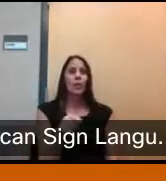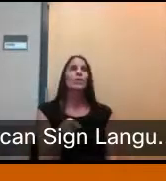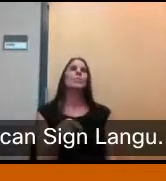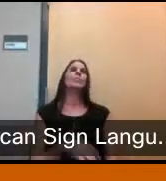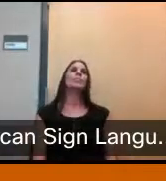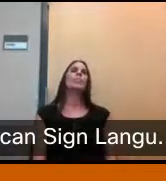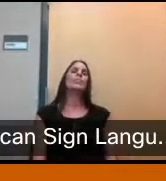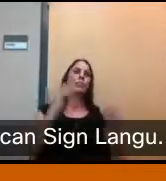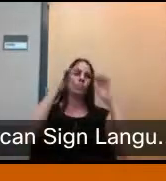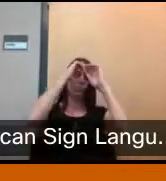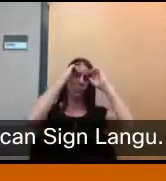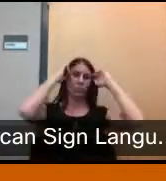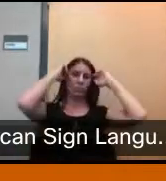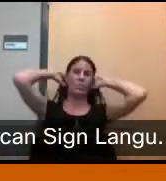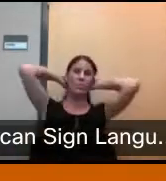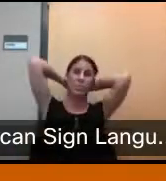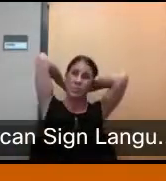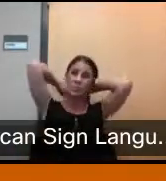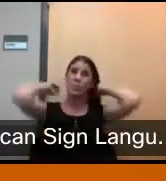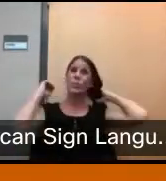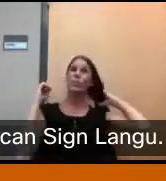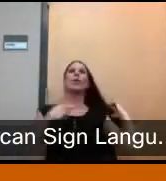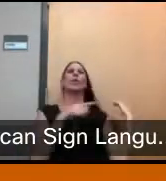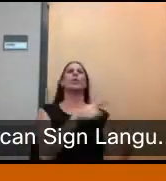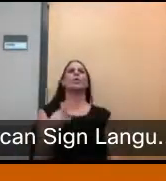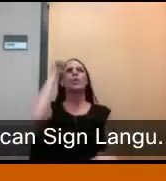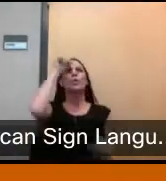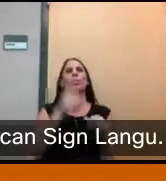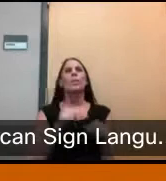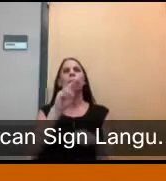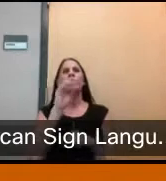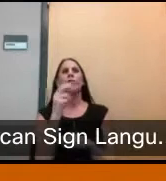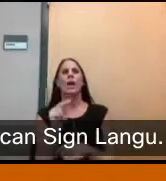You don't remember the Verizon. Can you hear me now? Guy? He was like, walking through